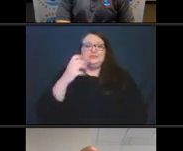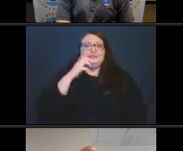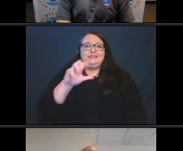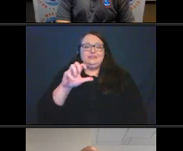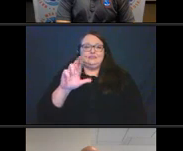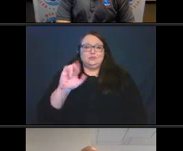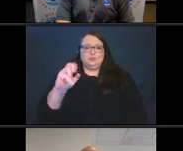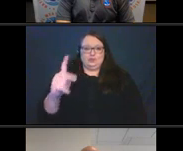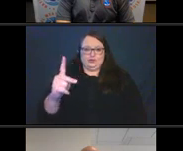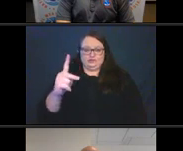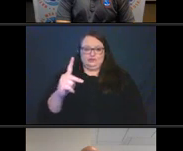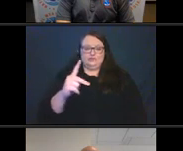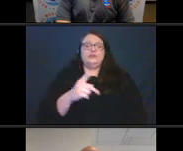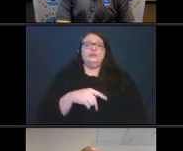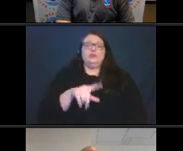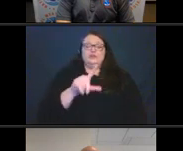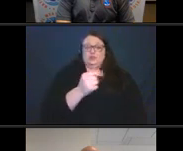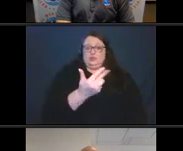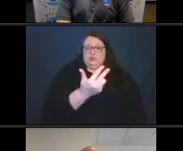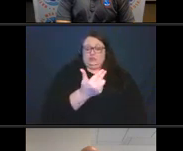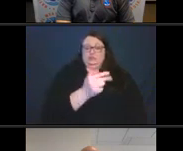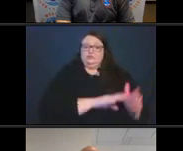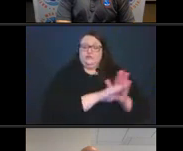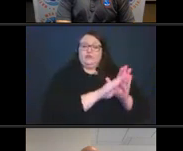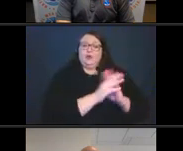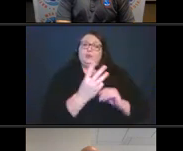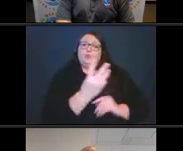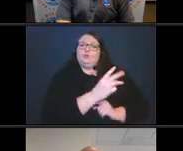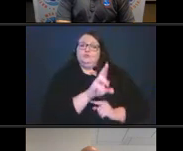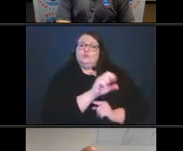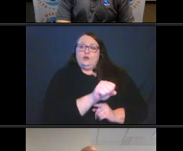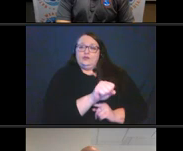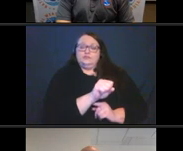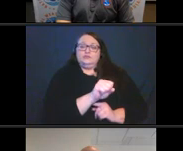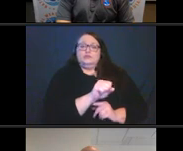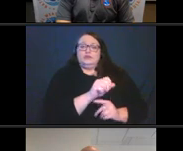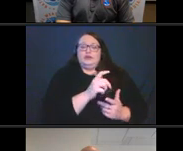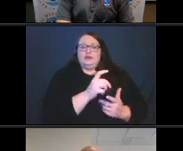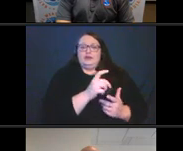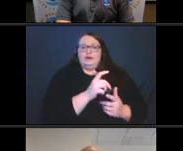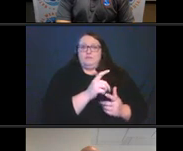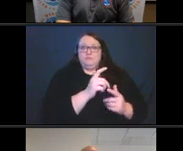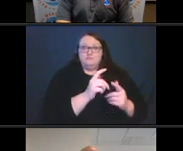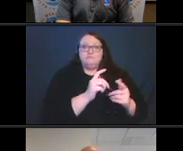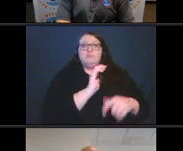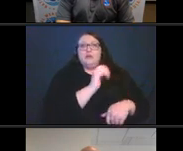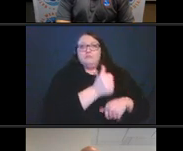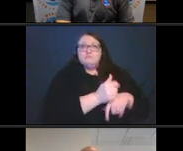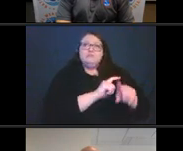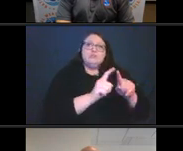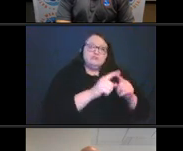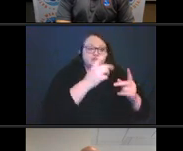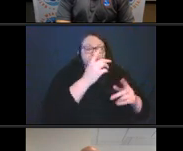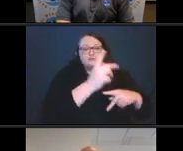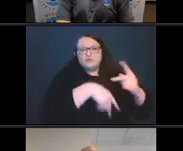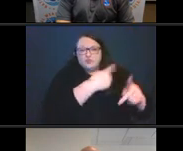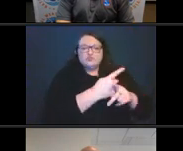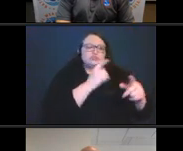Western US in 2013, and in early versions, and they've been developing over time. Now